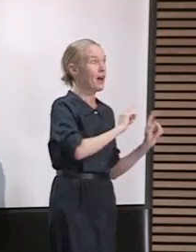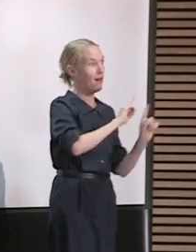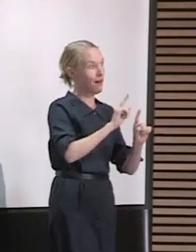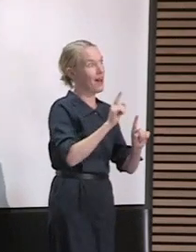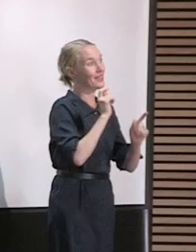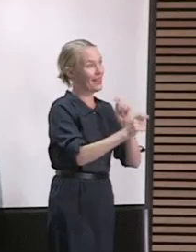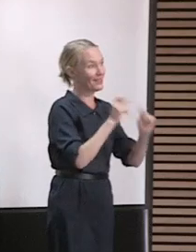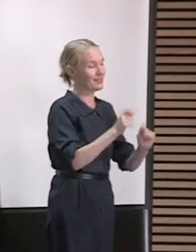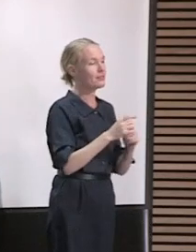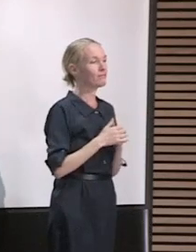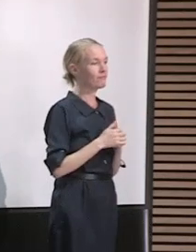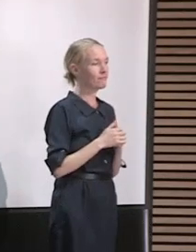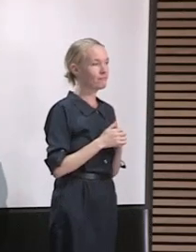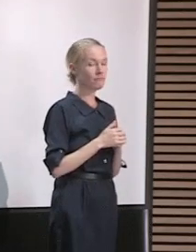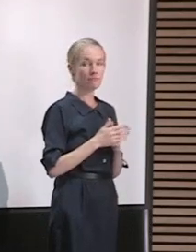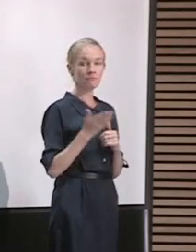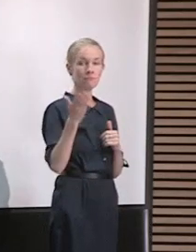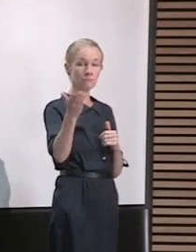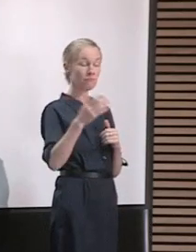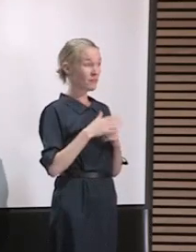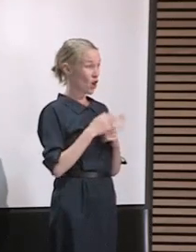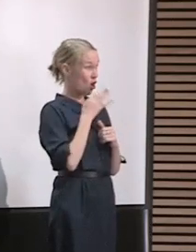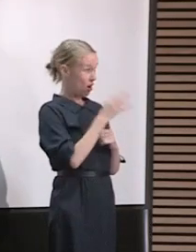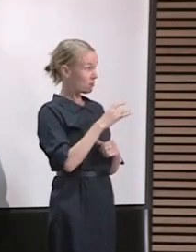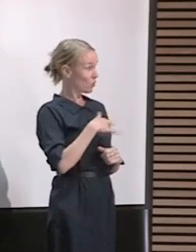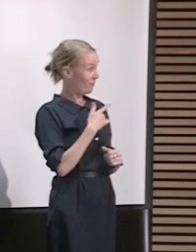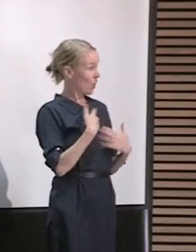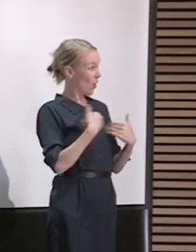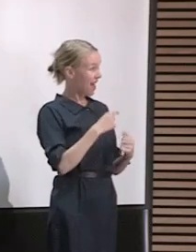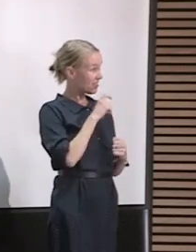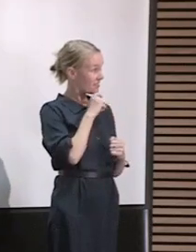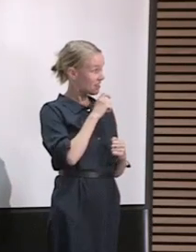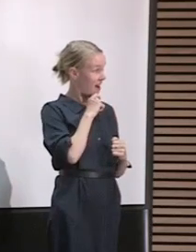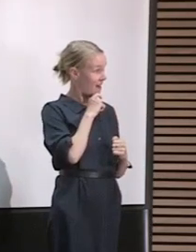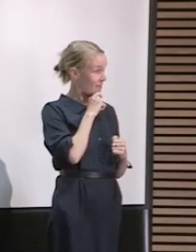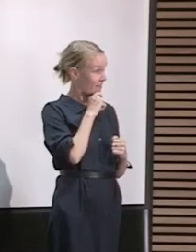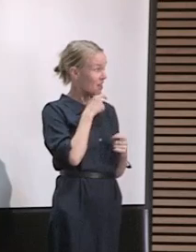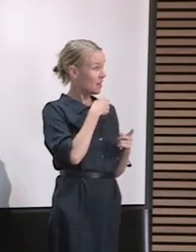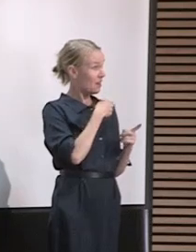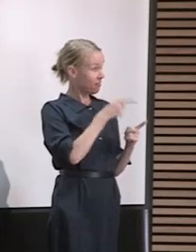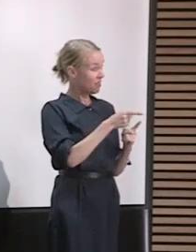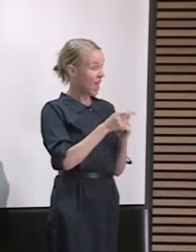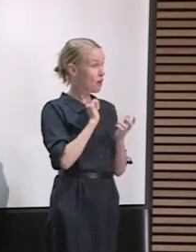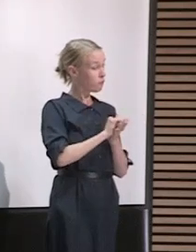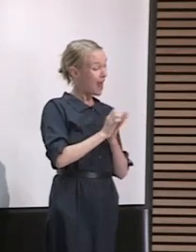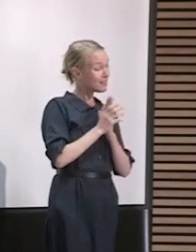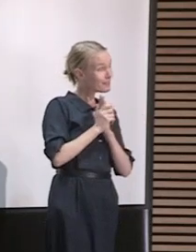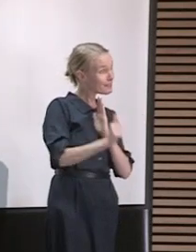Do you have the workforce in place to really be able to engage really well with those